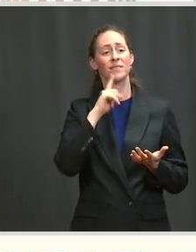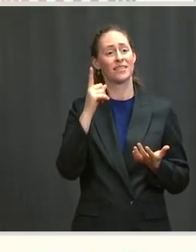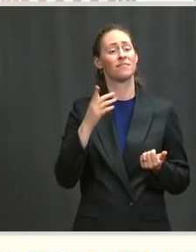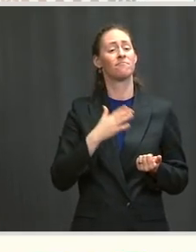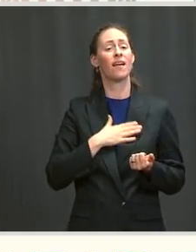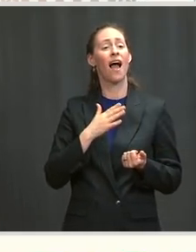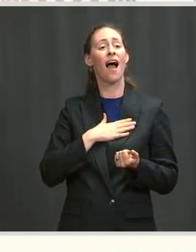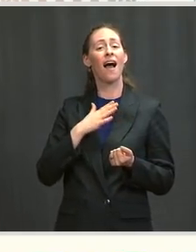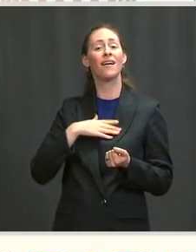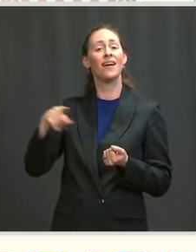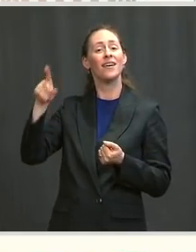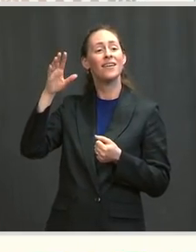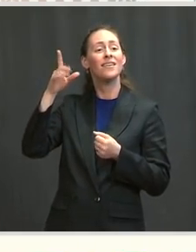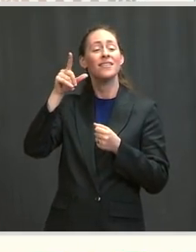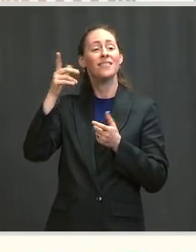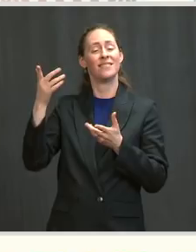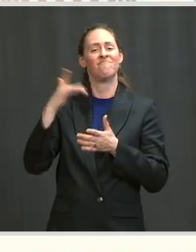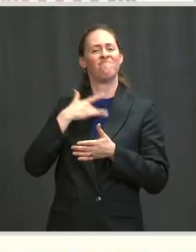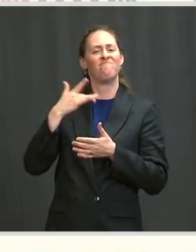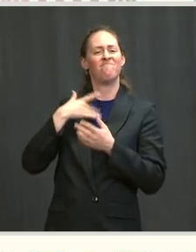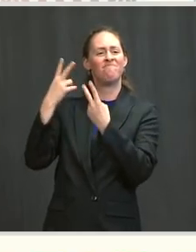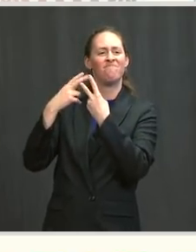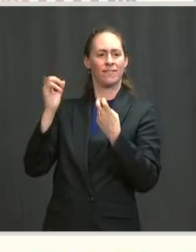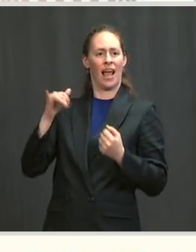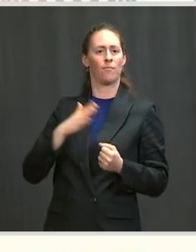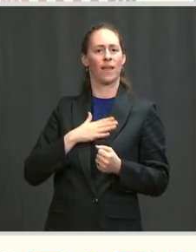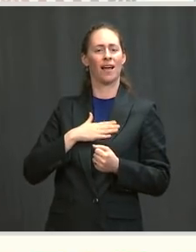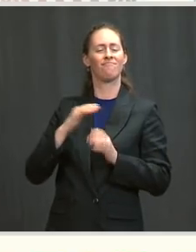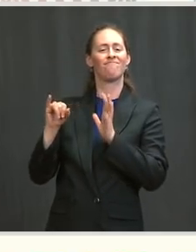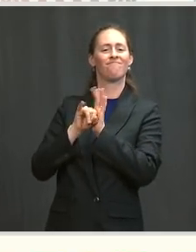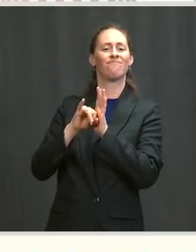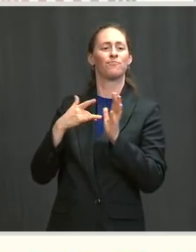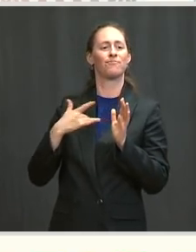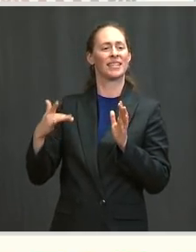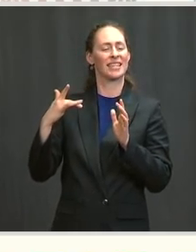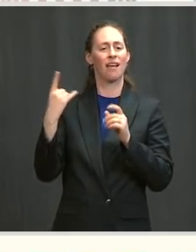But beyond that -- -- it's a simple proposition.